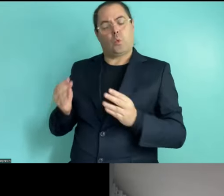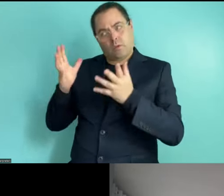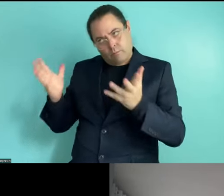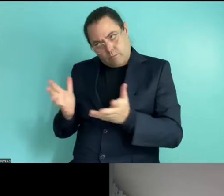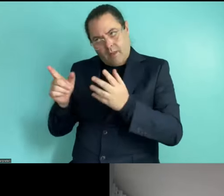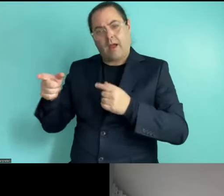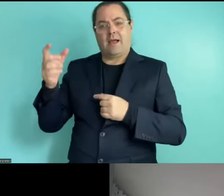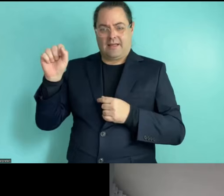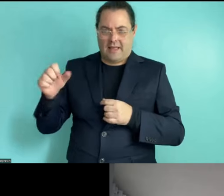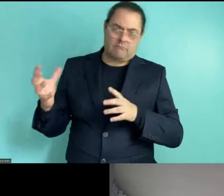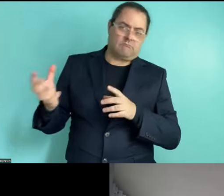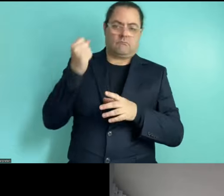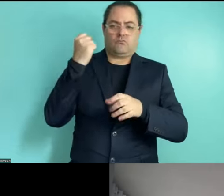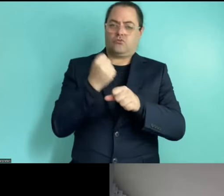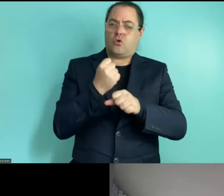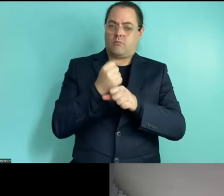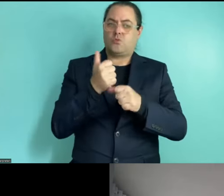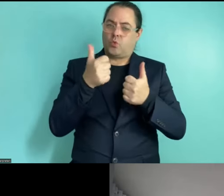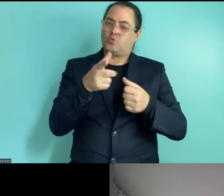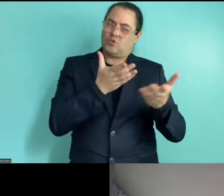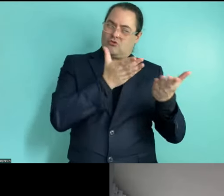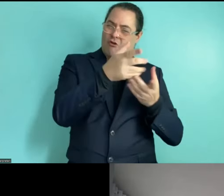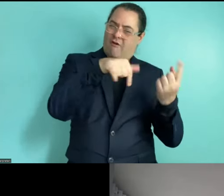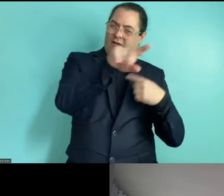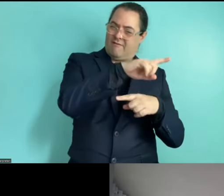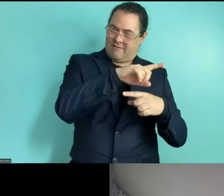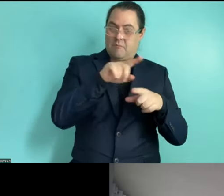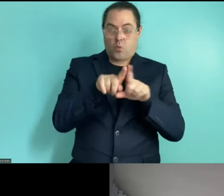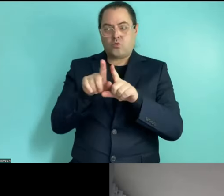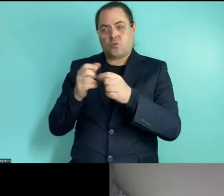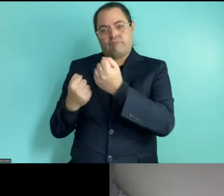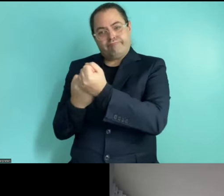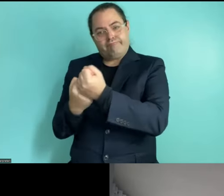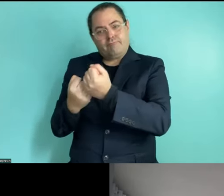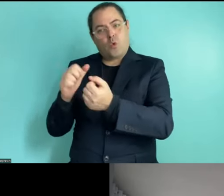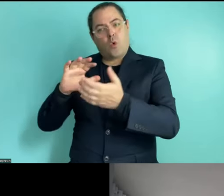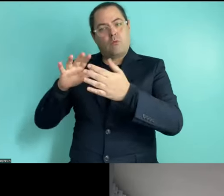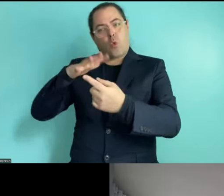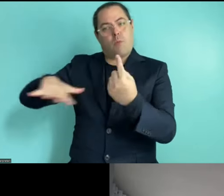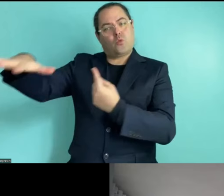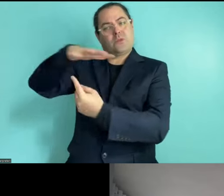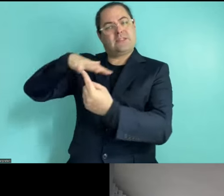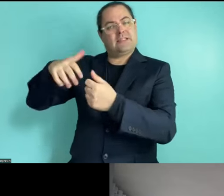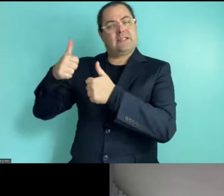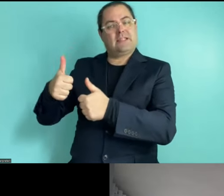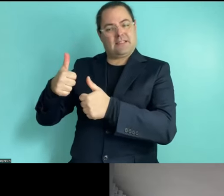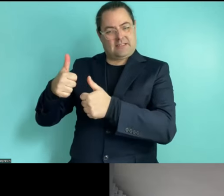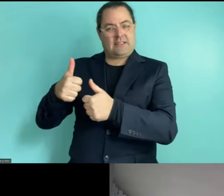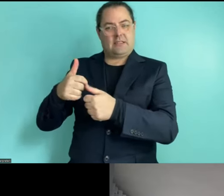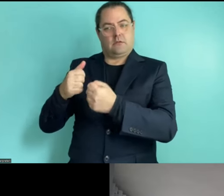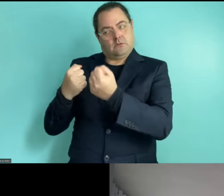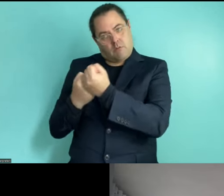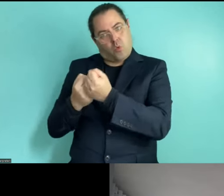clients, and the community, and you've taken a holistic approach to address youth and unemployment.